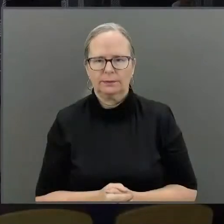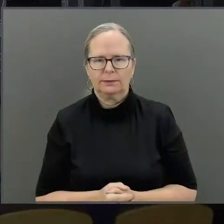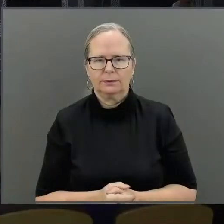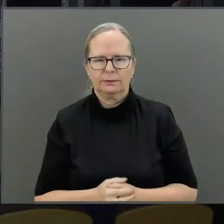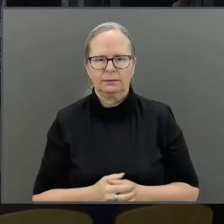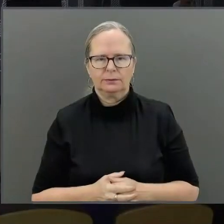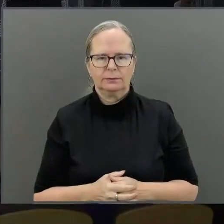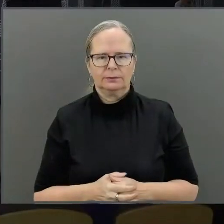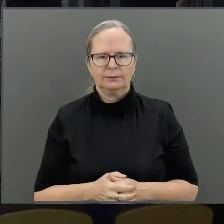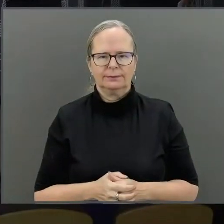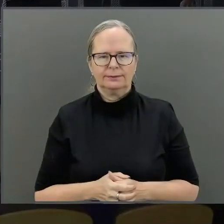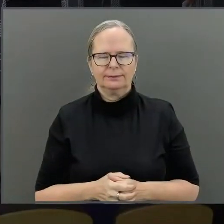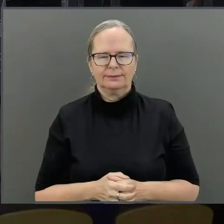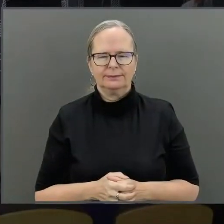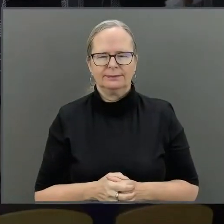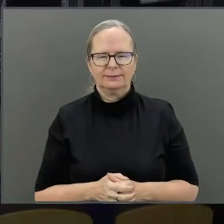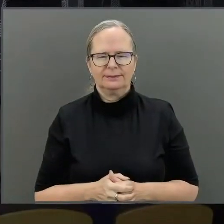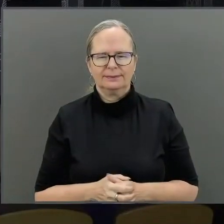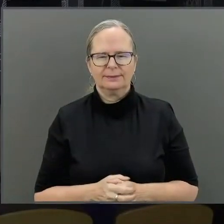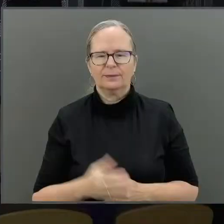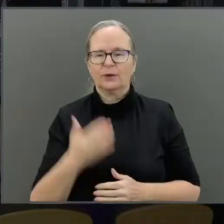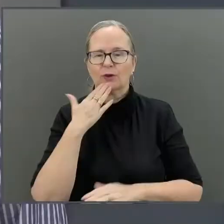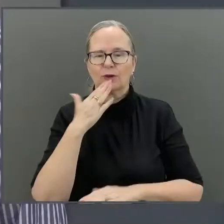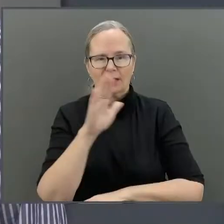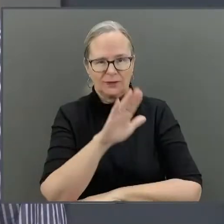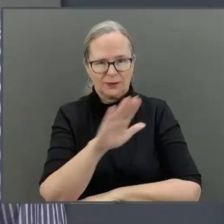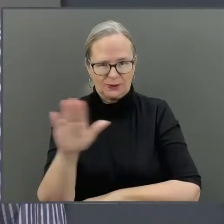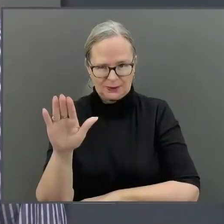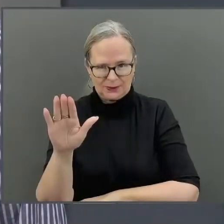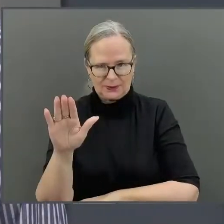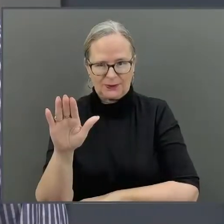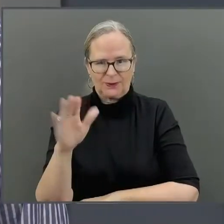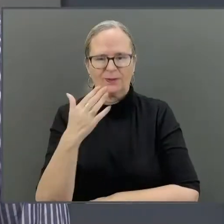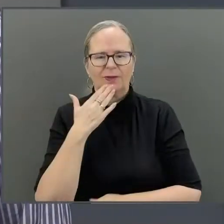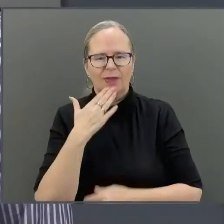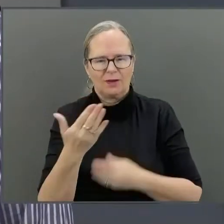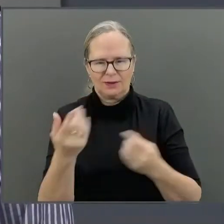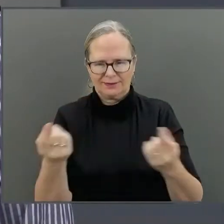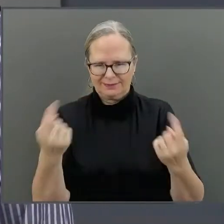good afternoon thank you for joining us we're here at the Emergency Operations Center for the